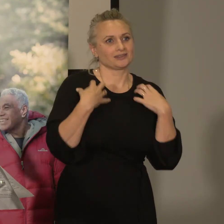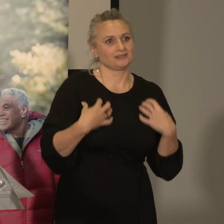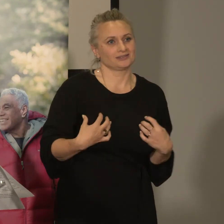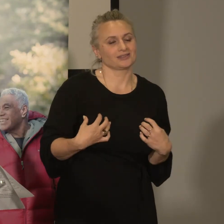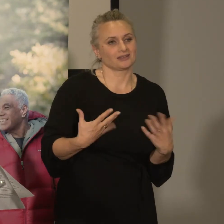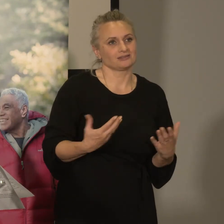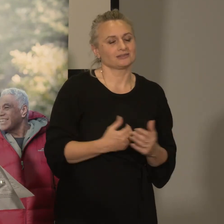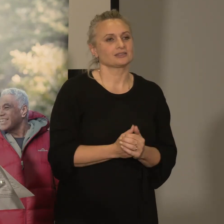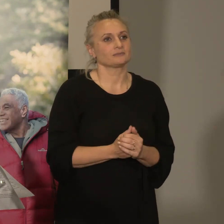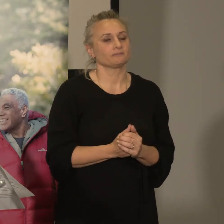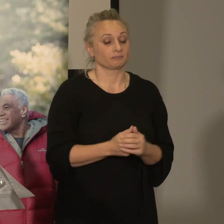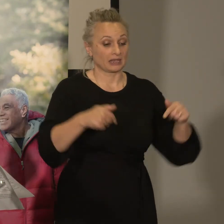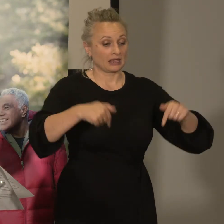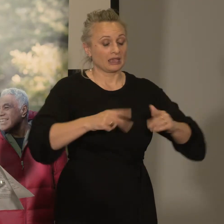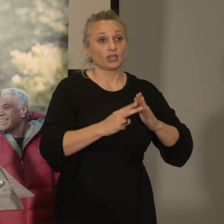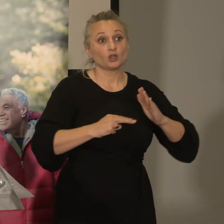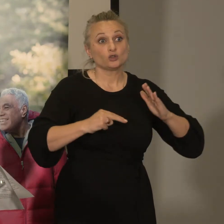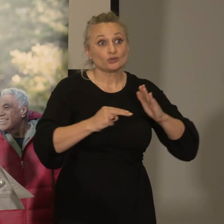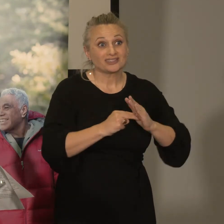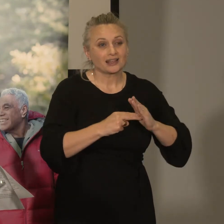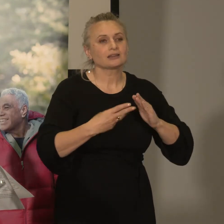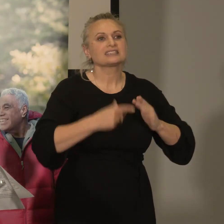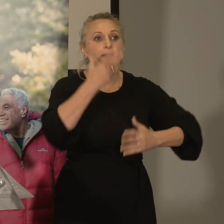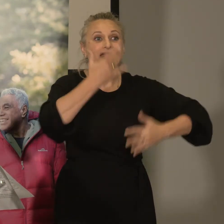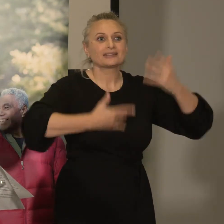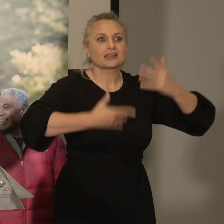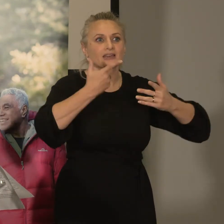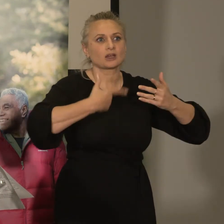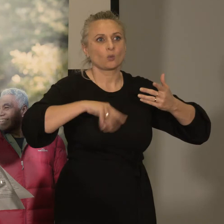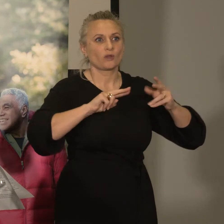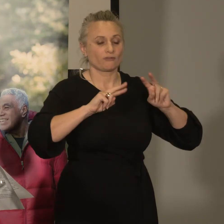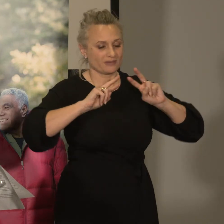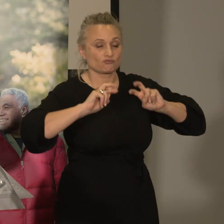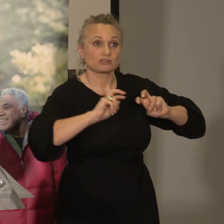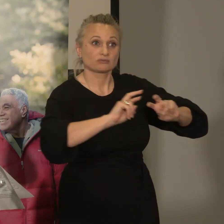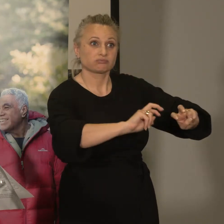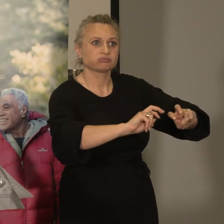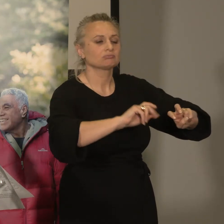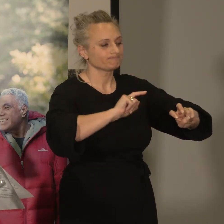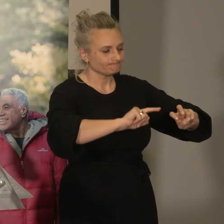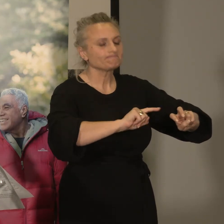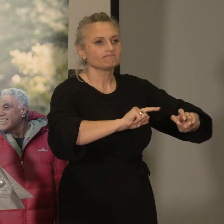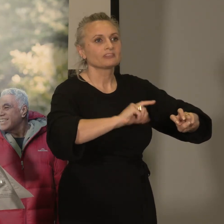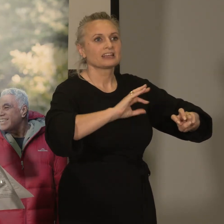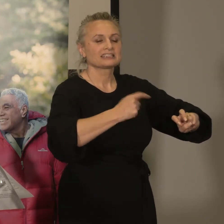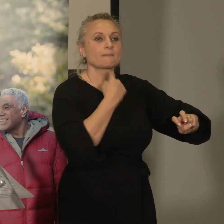have been reviewing some of the data here in New Zealand and recently provided some updated advice to the